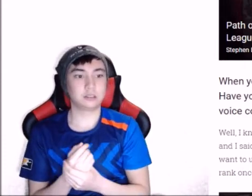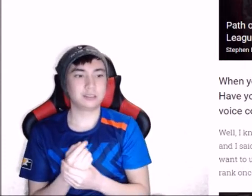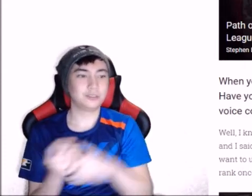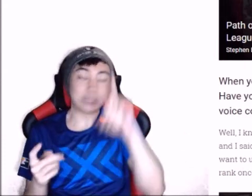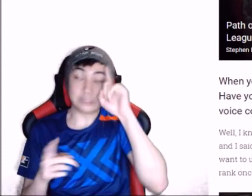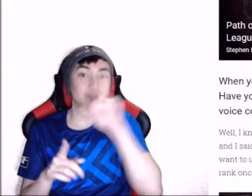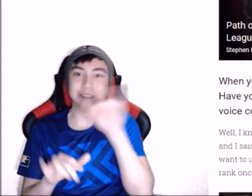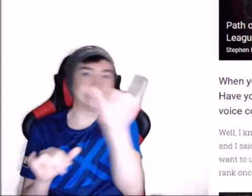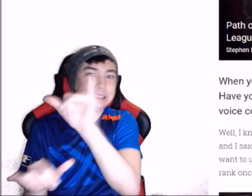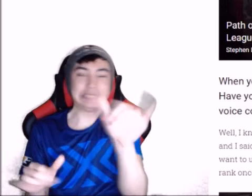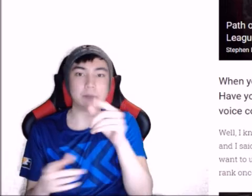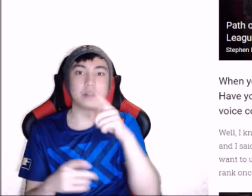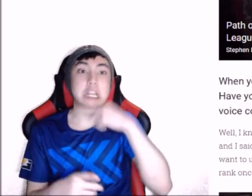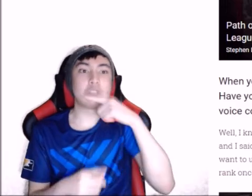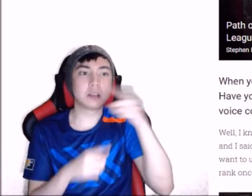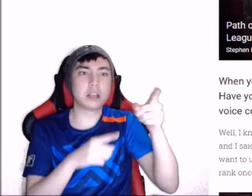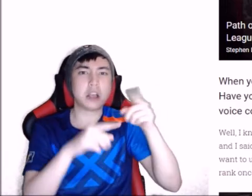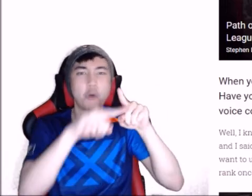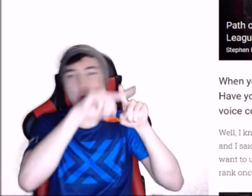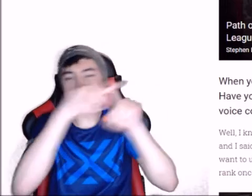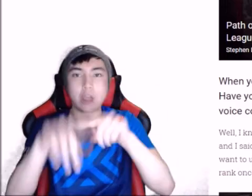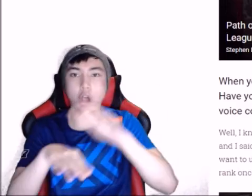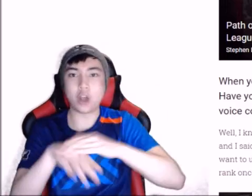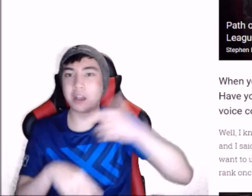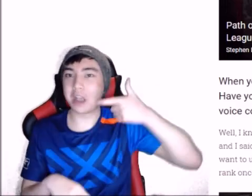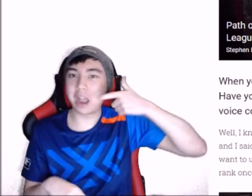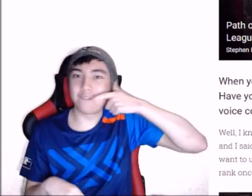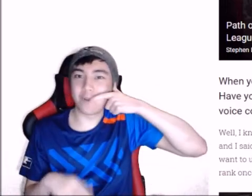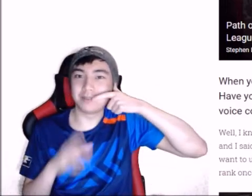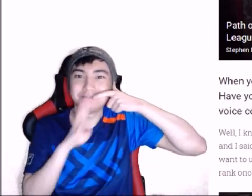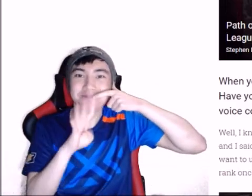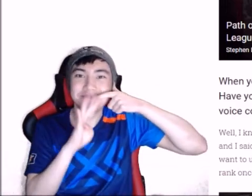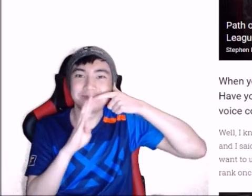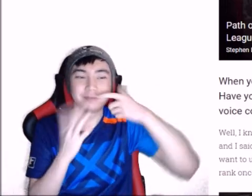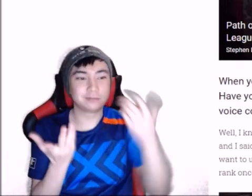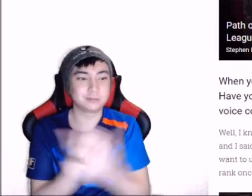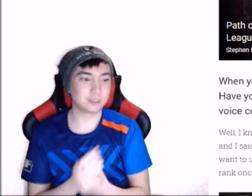It’s like how hearing people who heavily rely on their headphones and mics